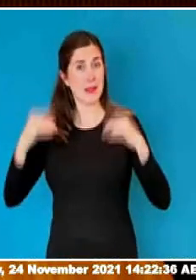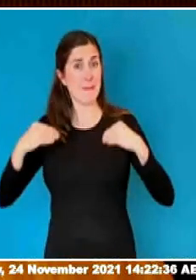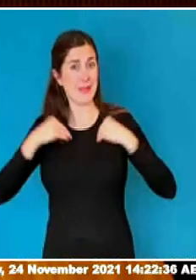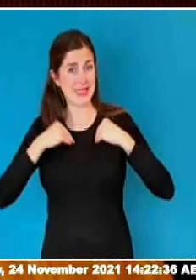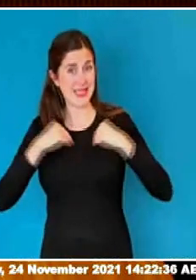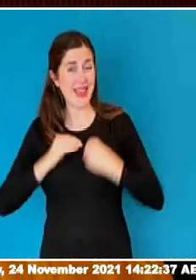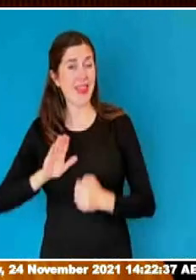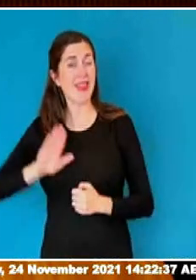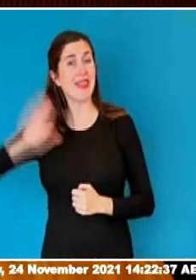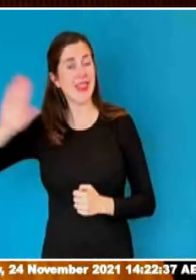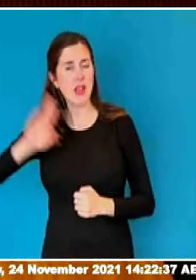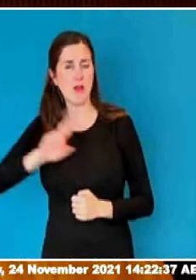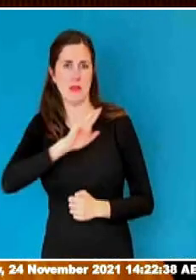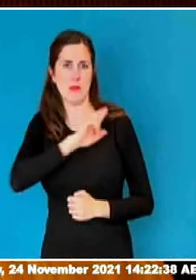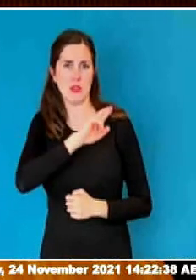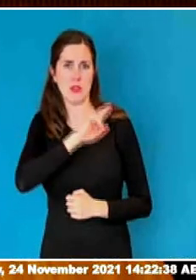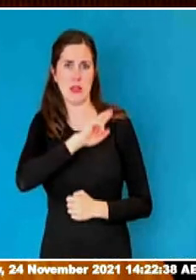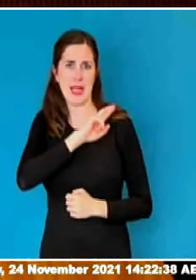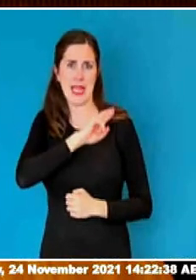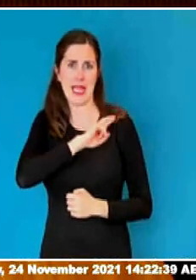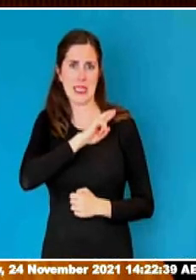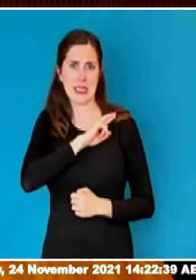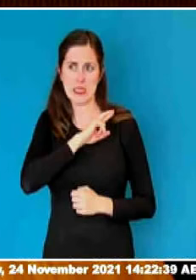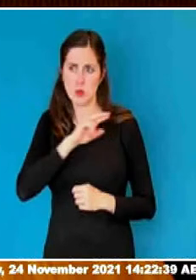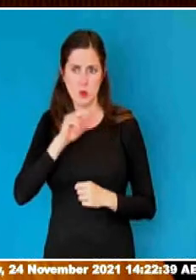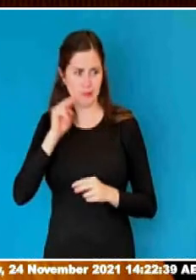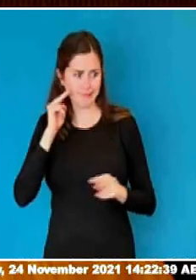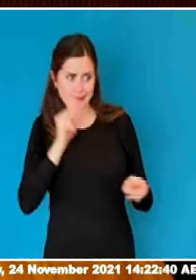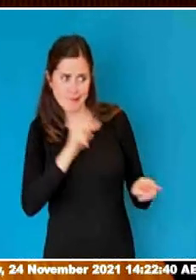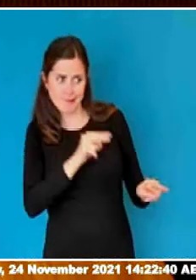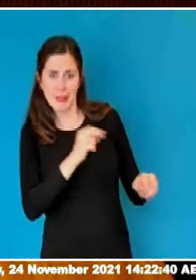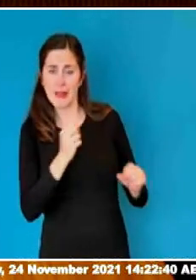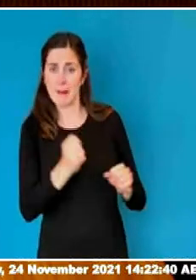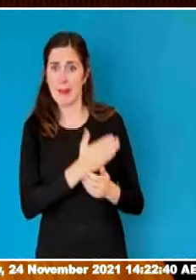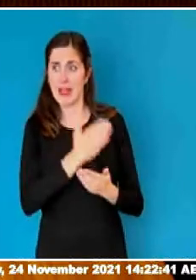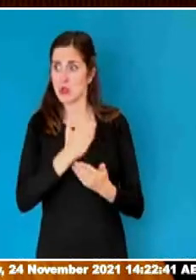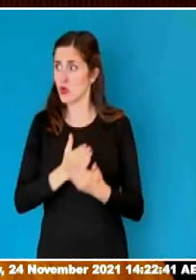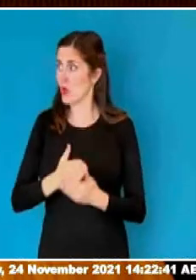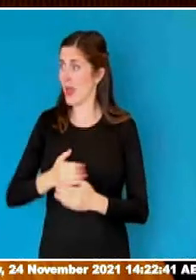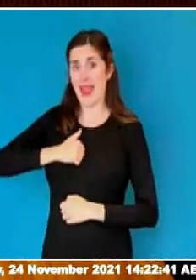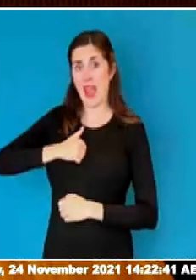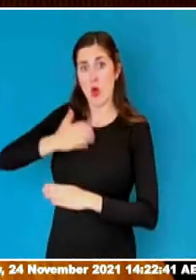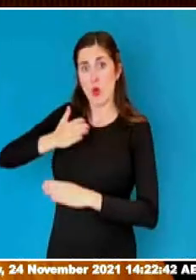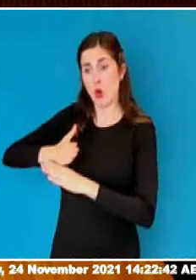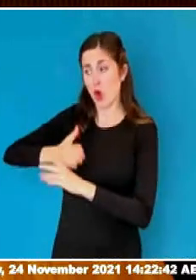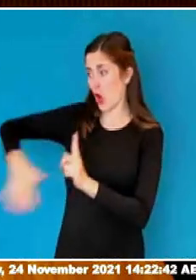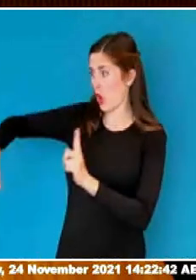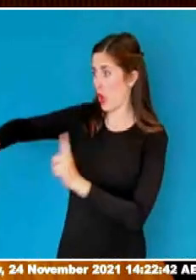business or undertaking, to ensure that their environment is safe for a person with